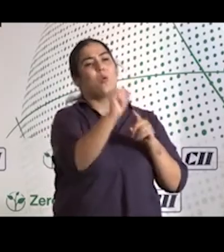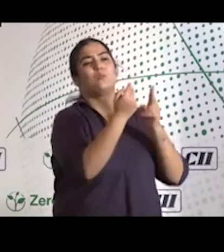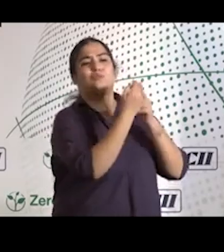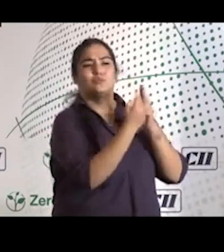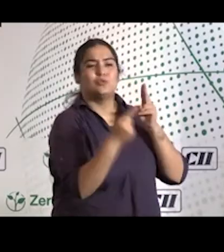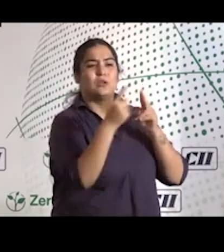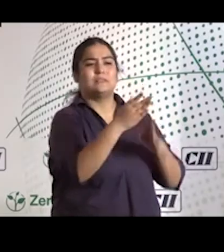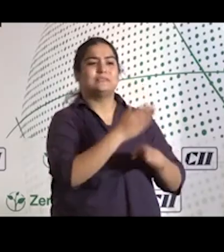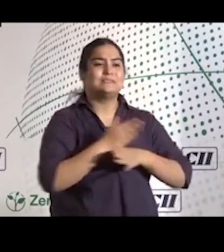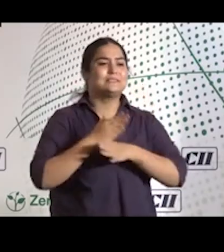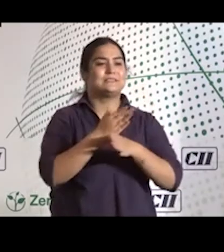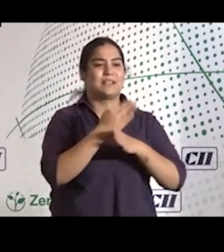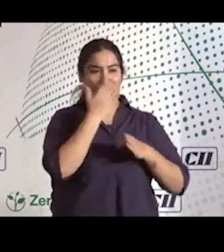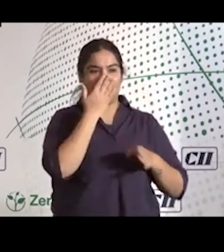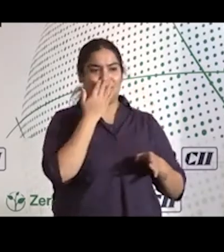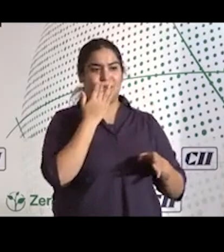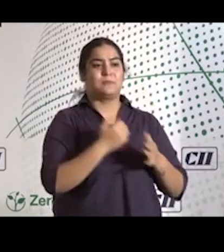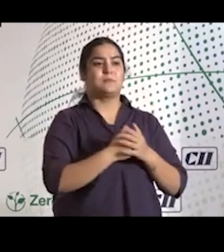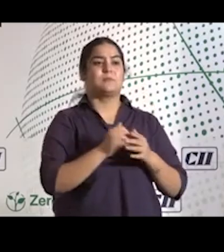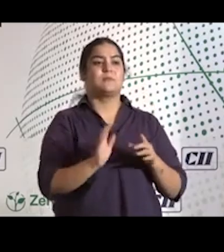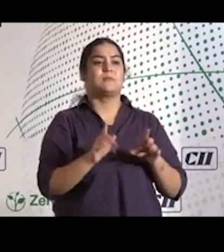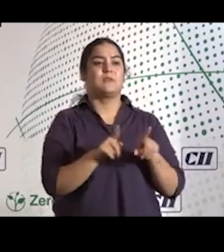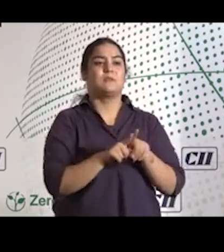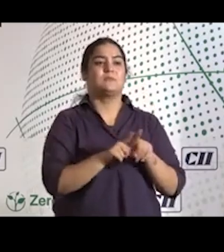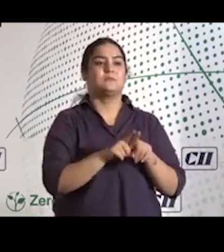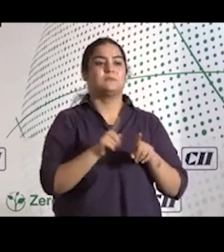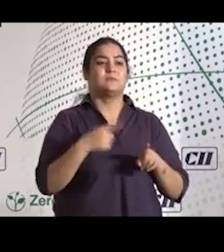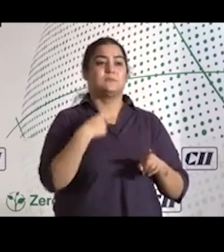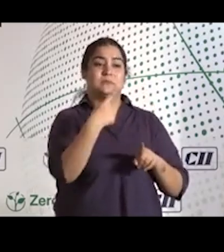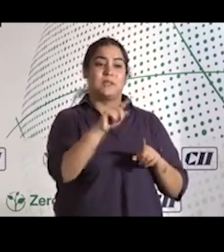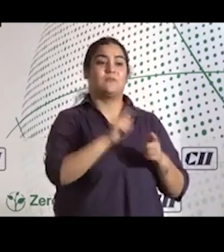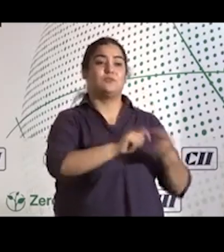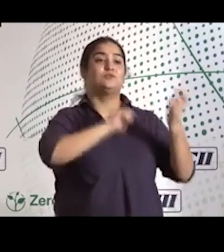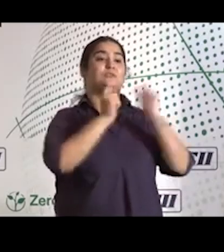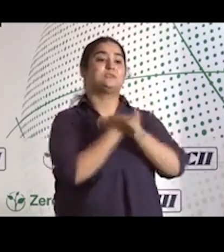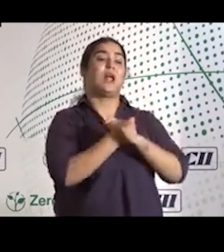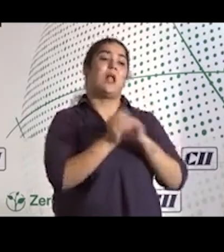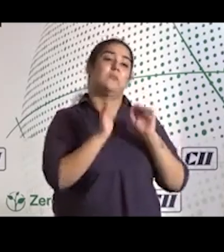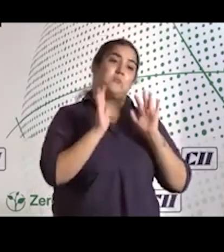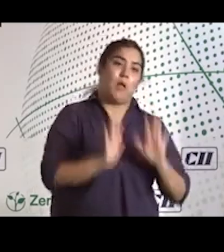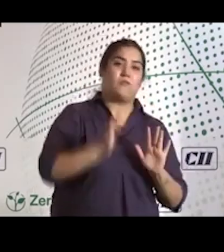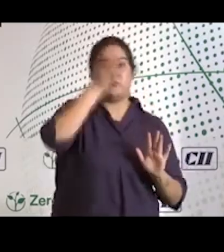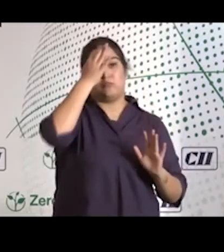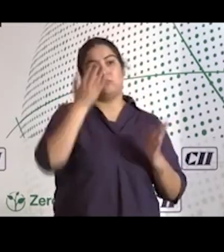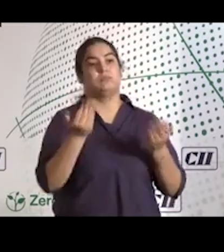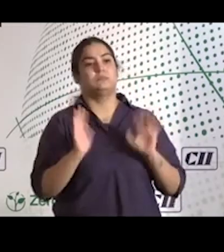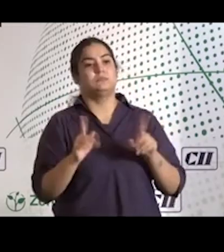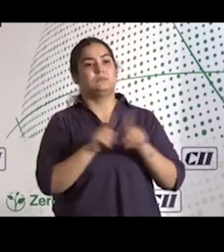which is solving a behavior change, and that is important to say that